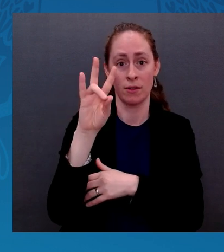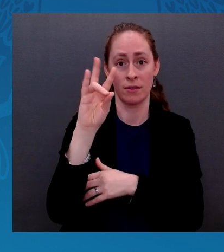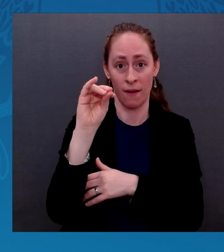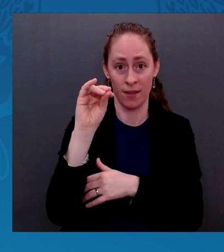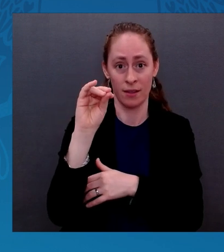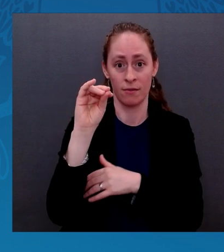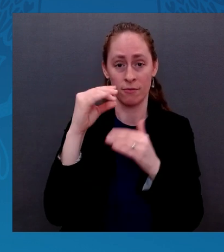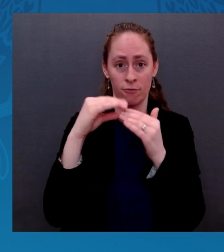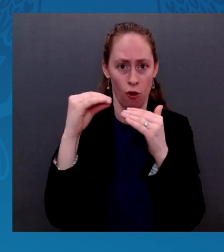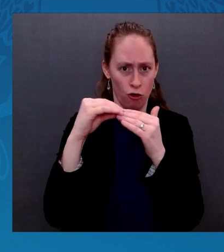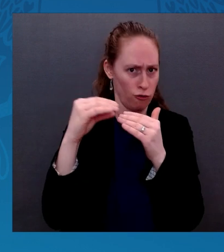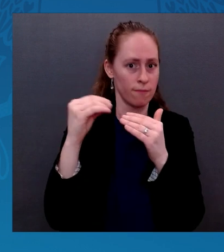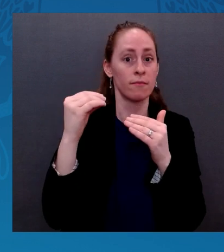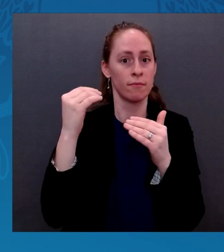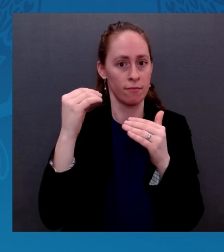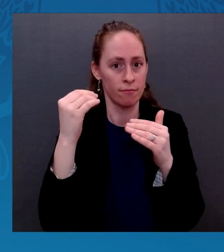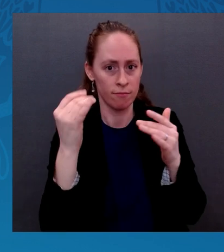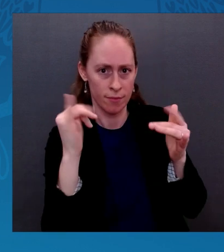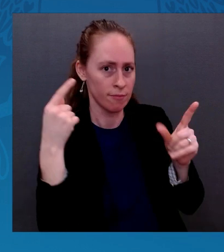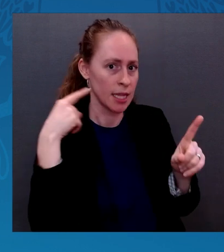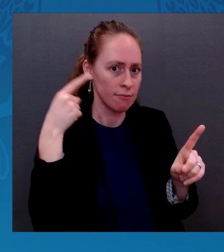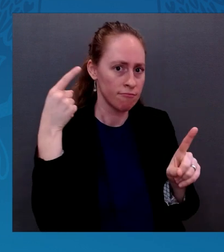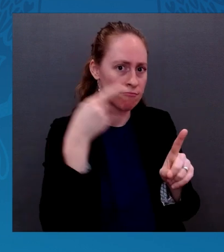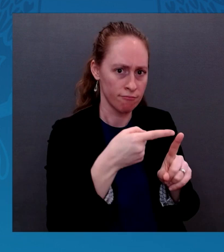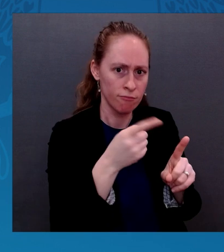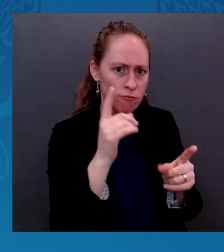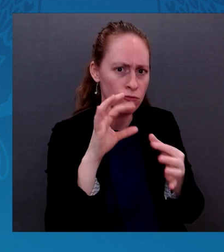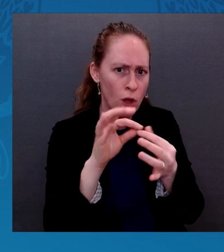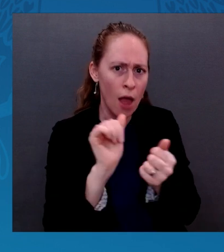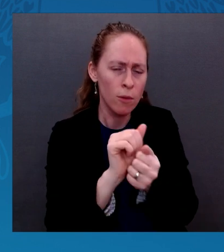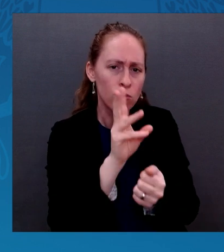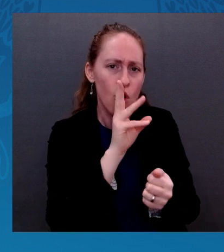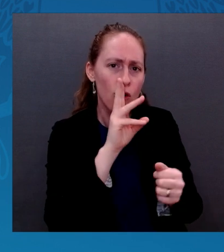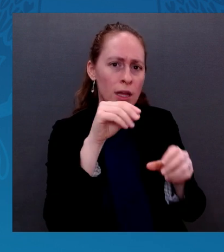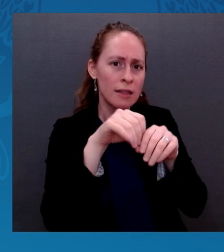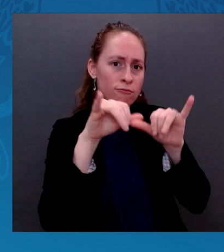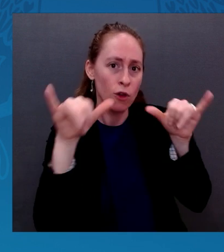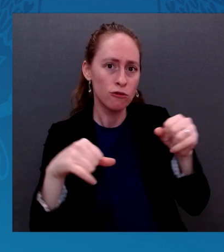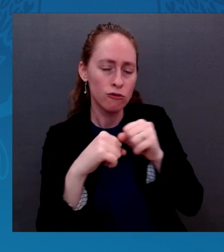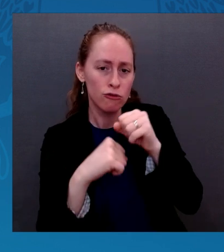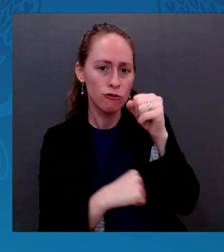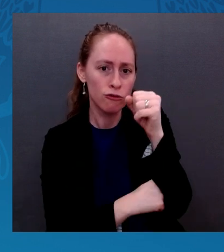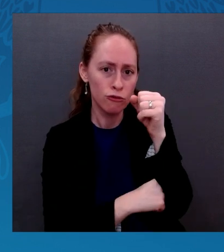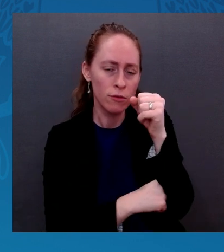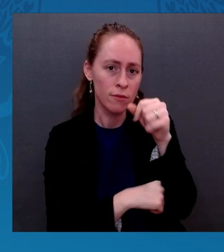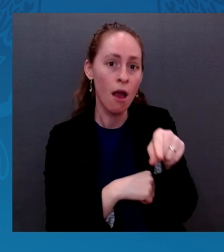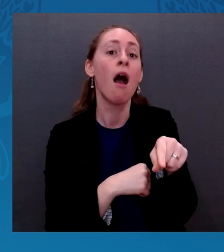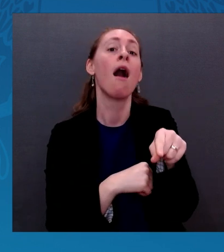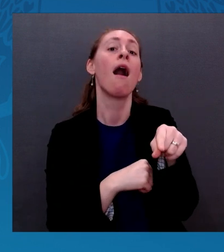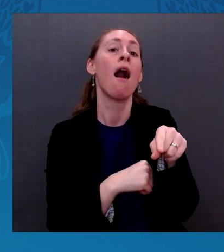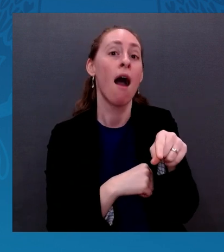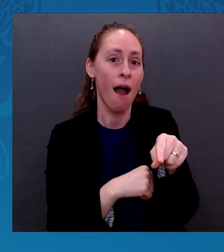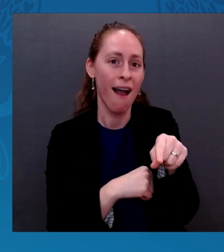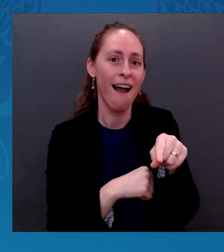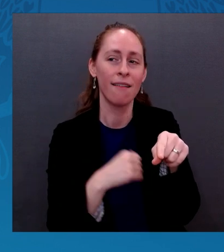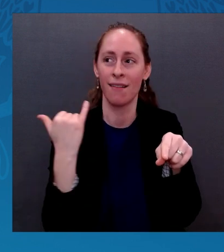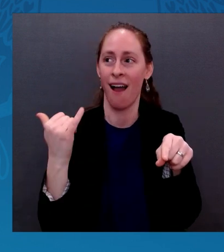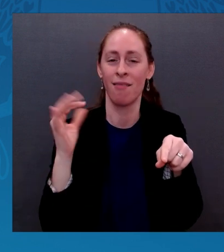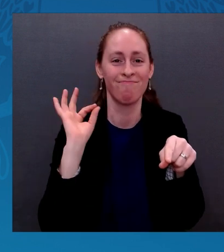improvements this year alone. It could not be more perfectly timed. I don't know where it would be without our extraordinary congressional delegation.